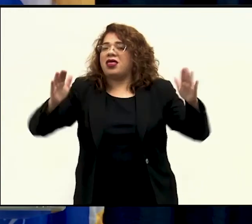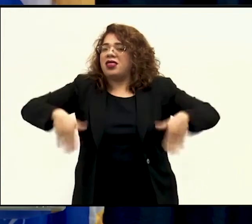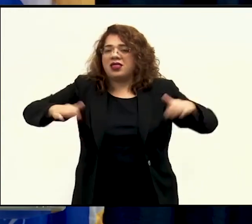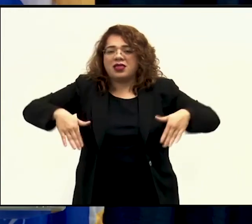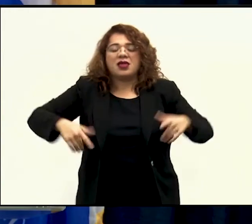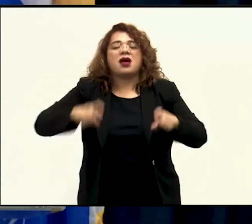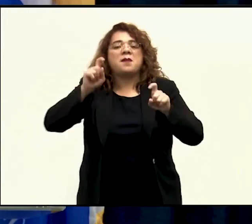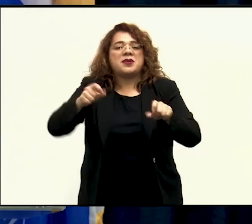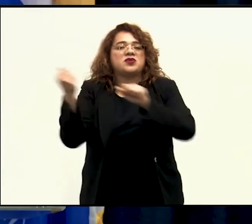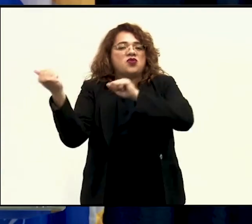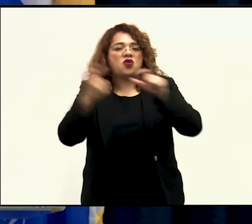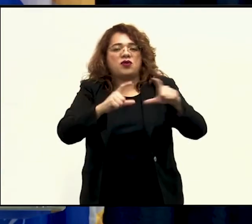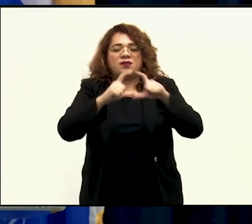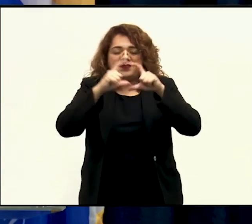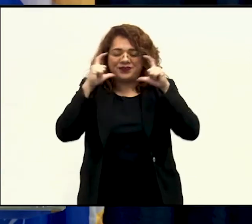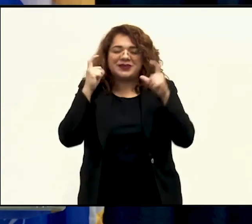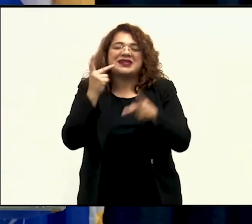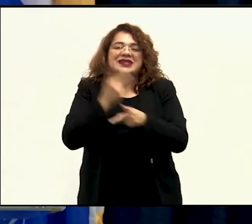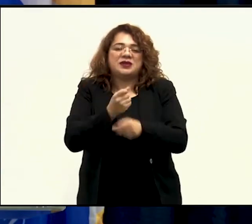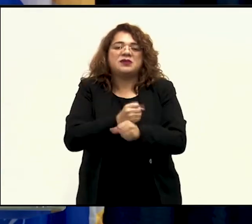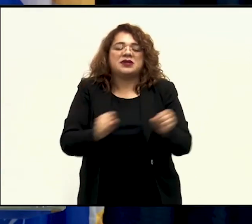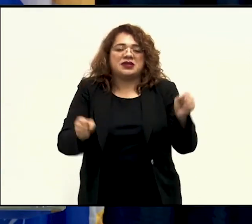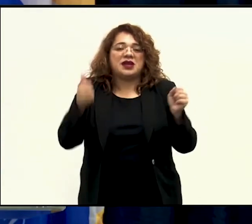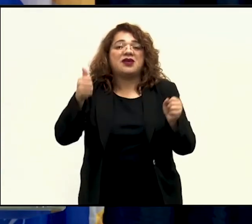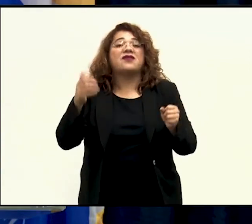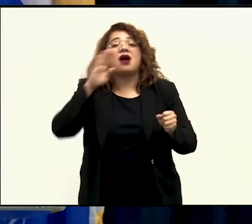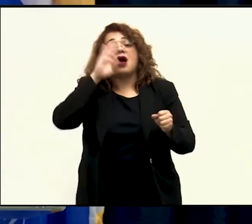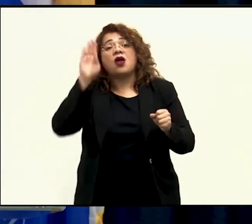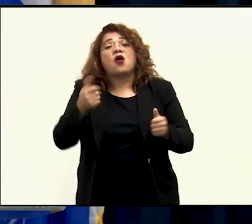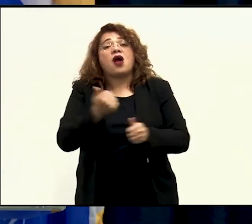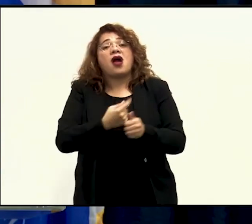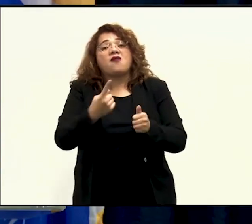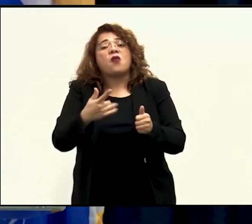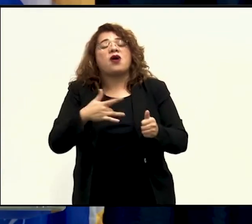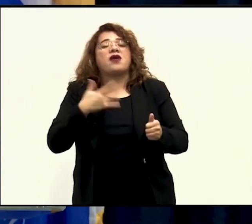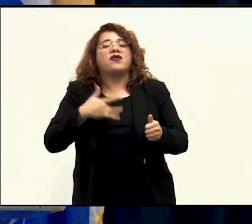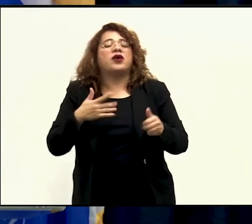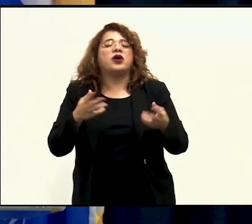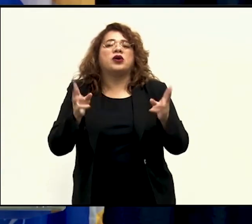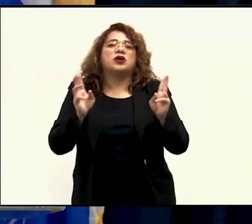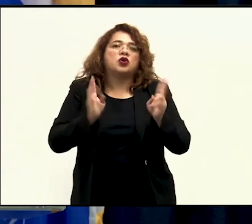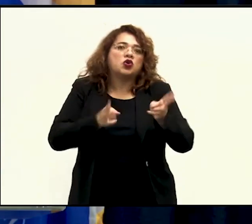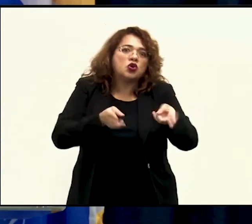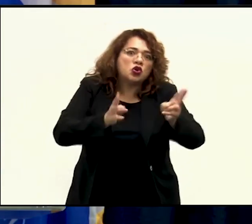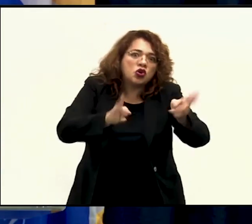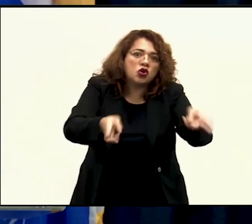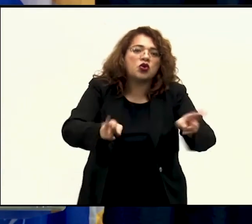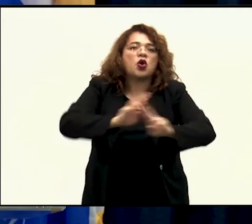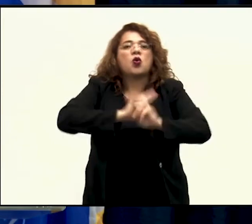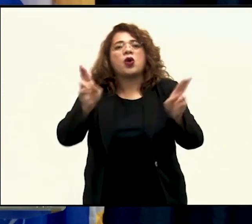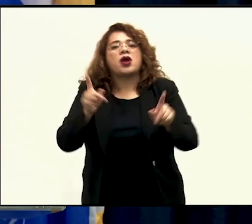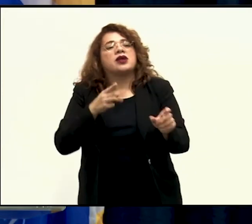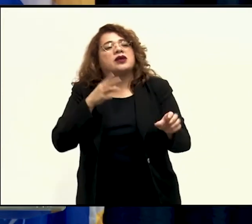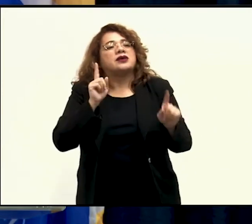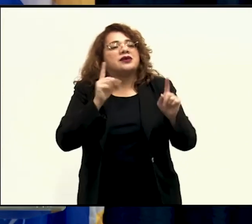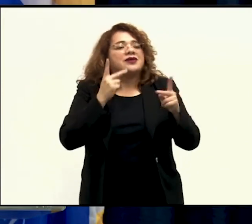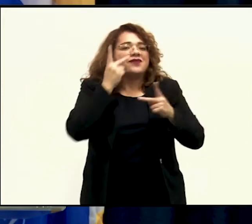For many, the reopening and the relaxing of the protocols is welcome. The hurrying out to be engage and to be at restaurants and events and to really take